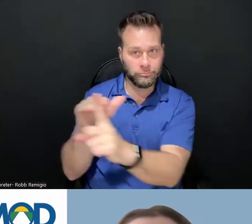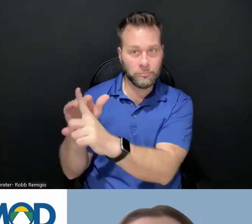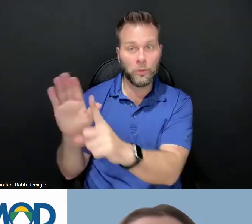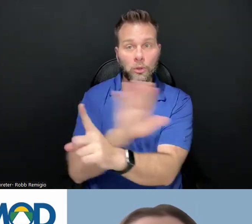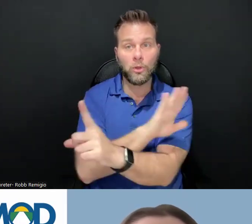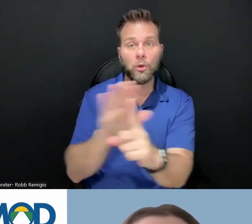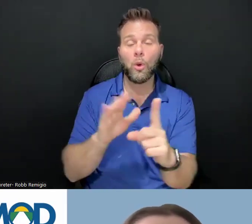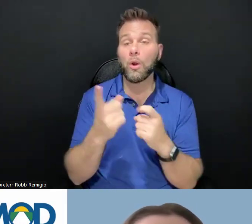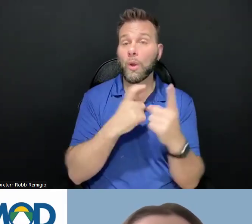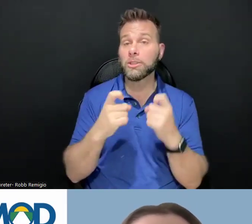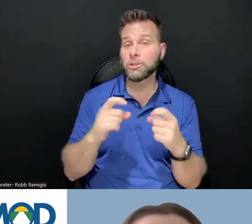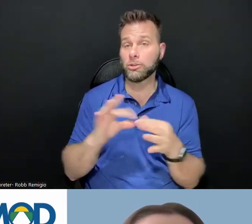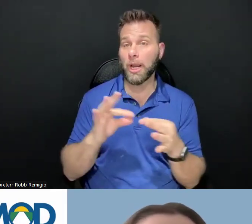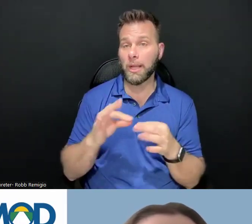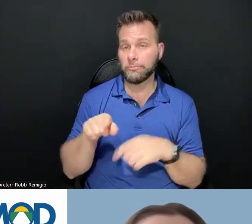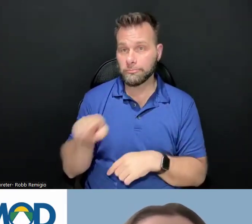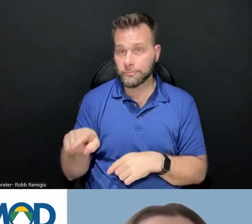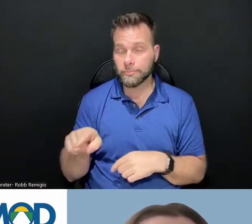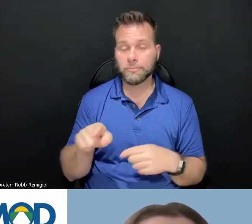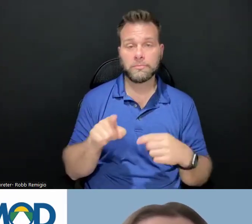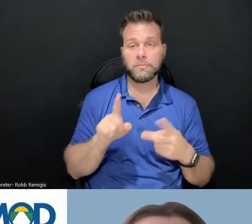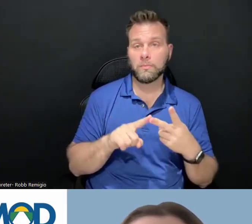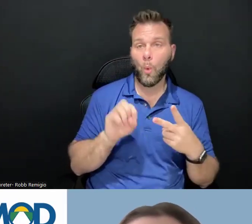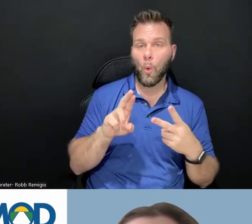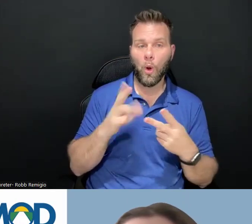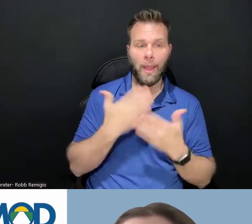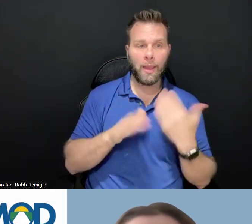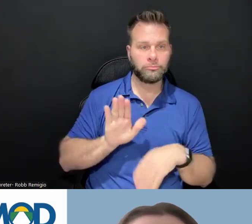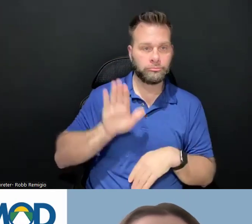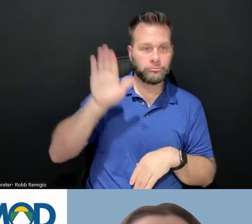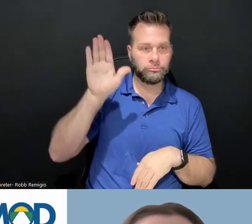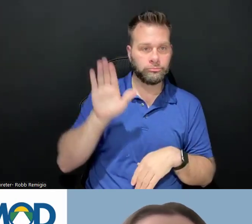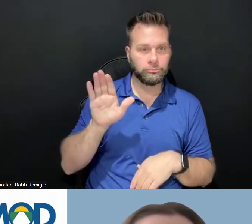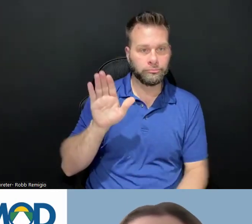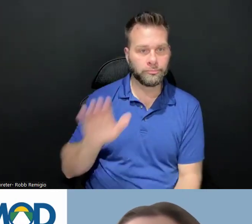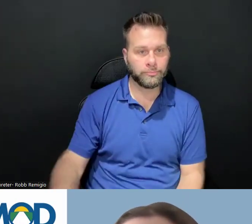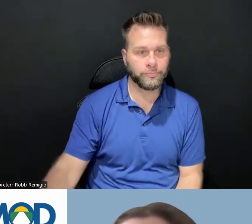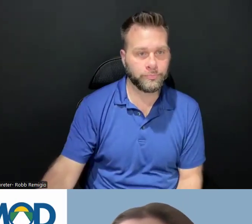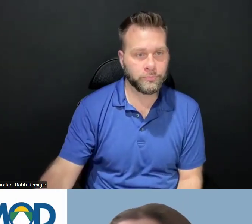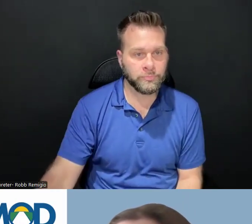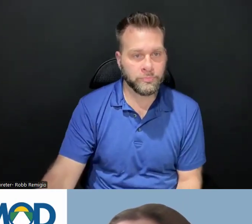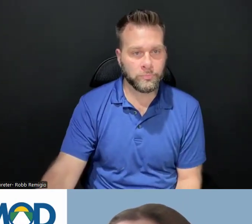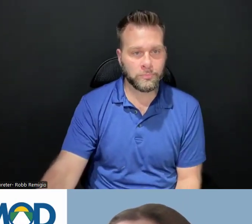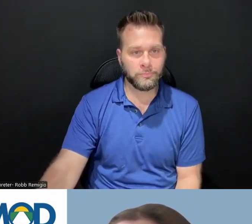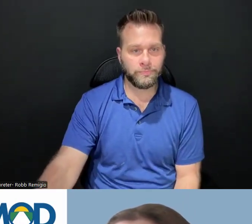People, you can submit your questions in the chat. You can also raise your hand and we'll call on you to turn on